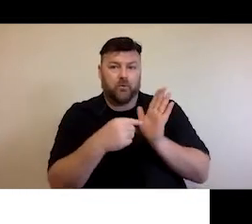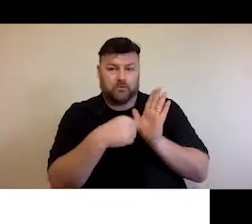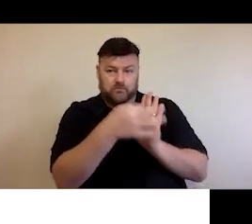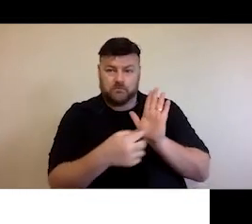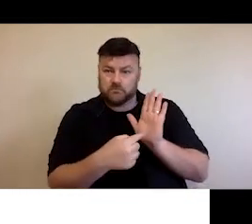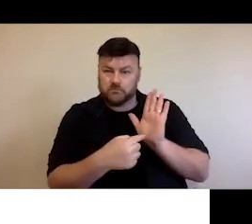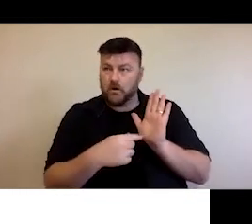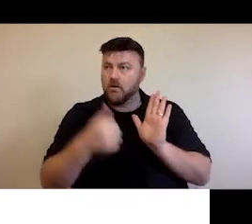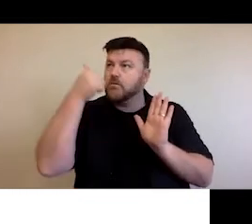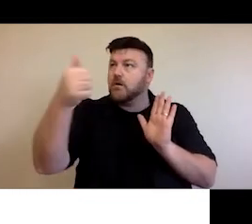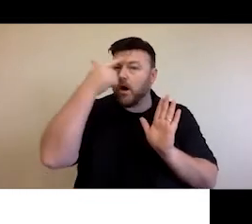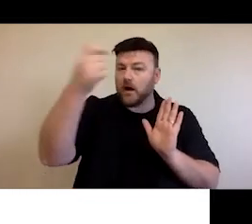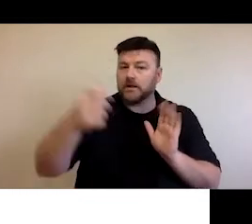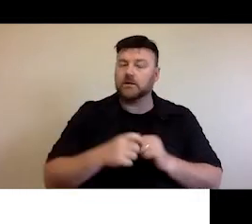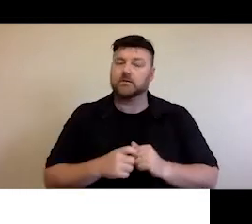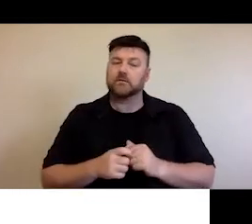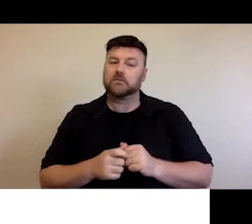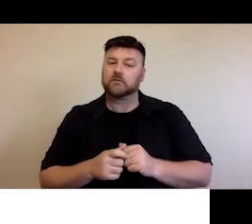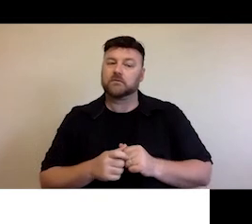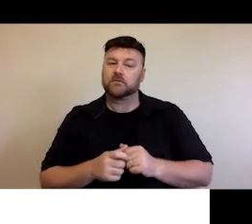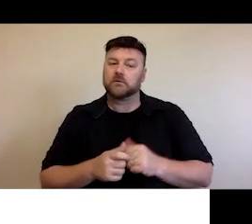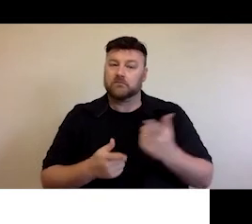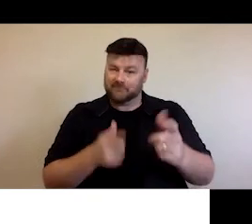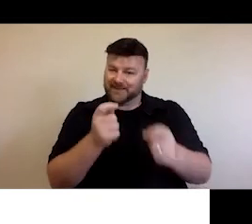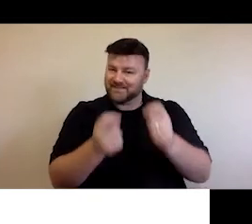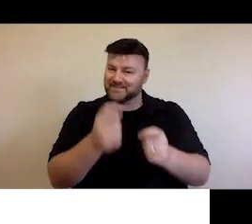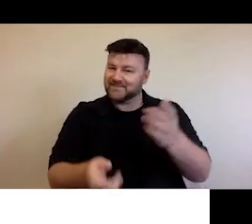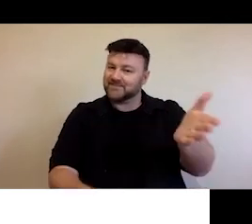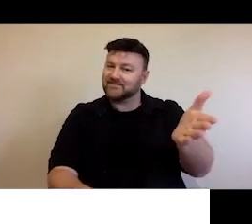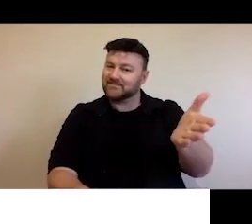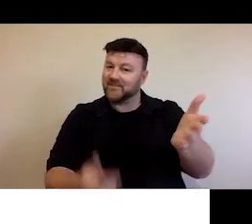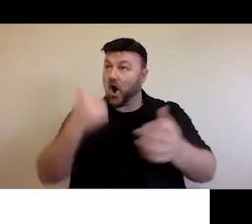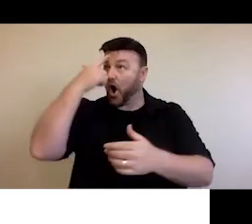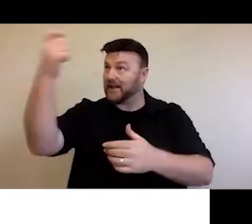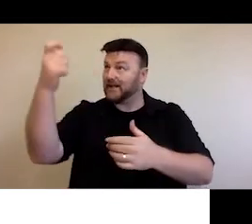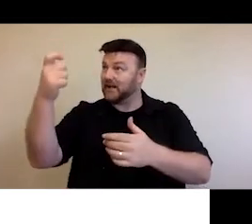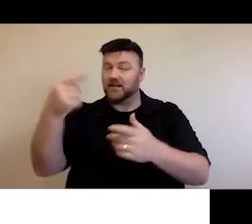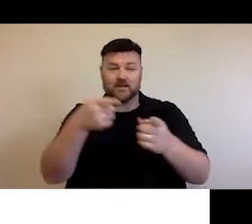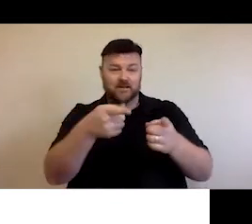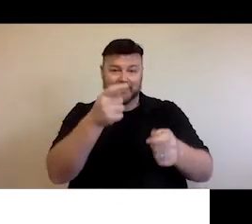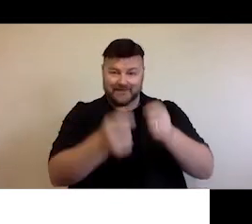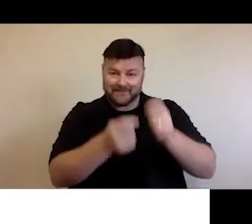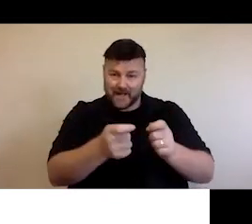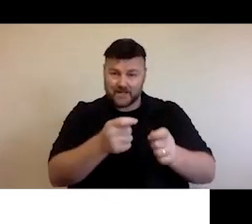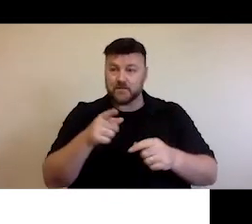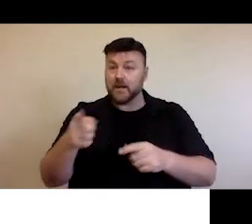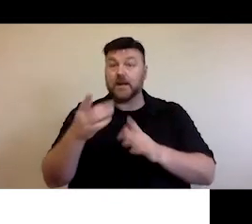uncertainty." Run them through this little filter and see what happens - whether your ideas get stronger oh in fact, whether they get ruled out.